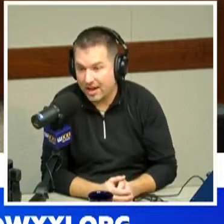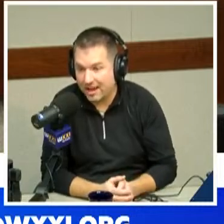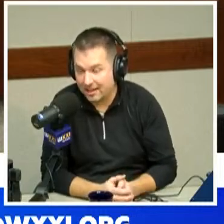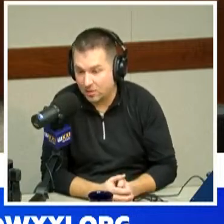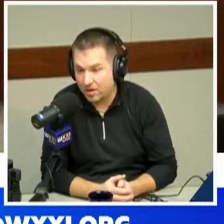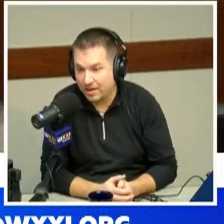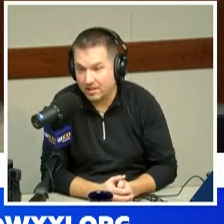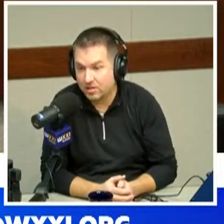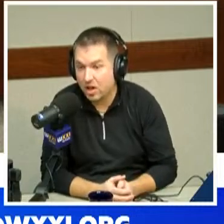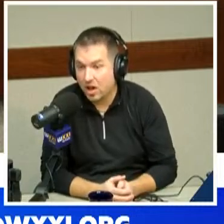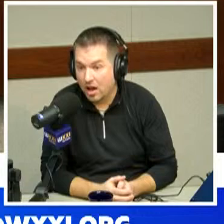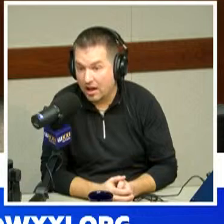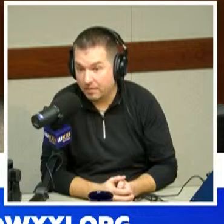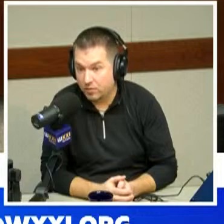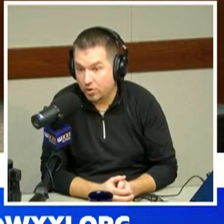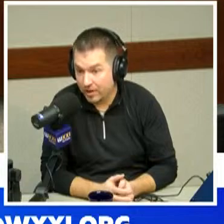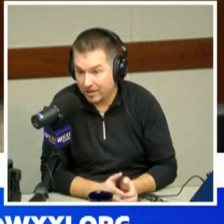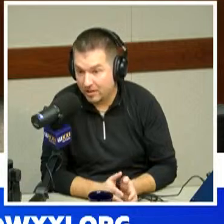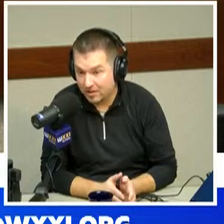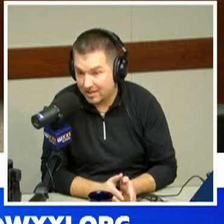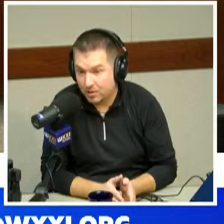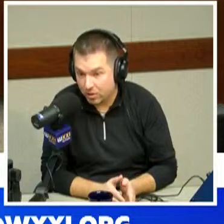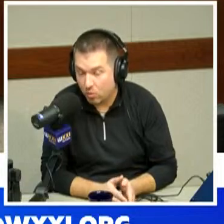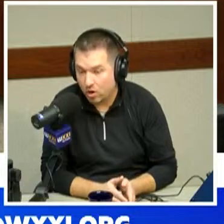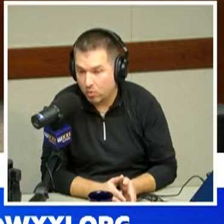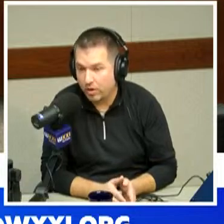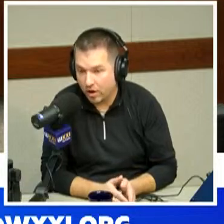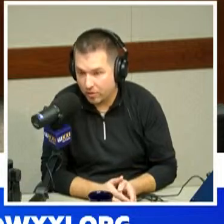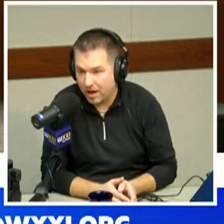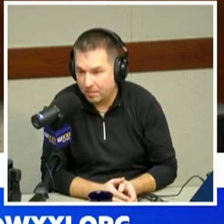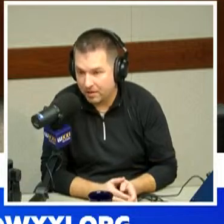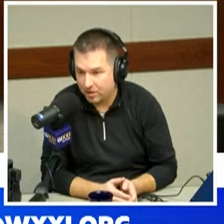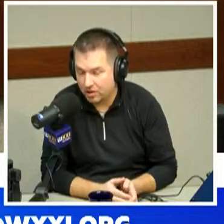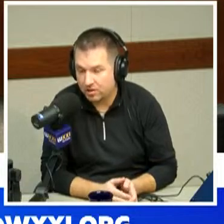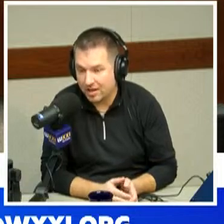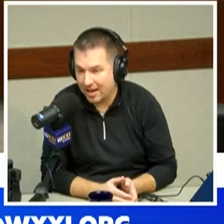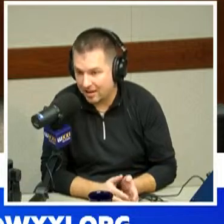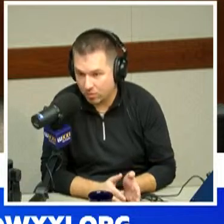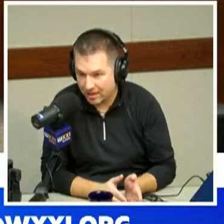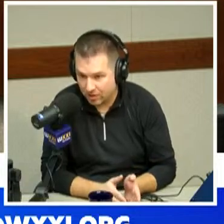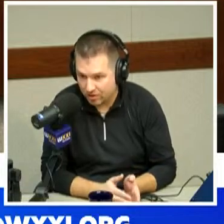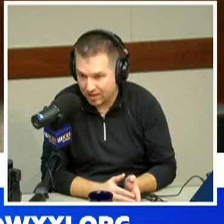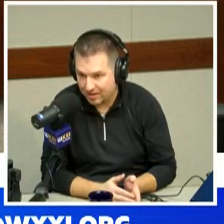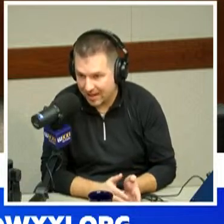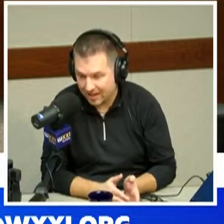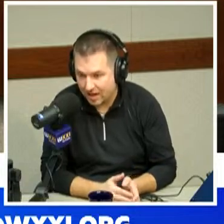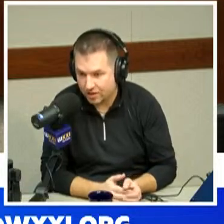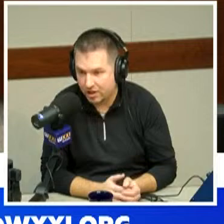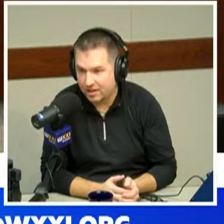had experience um doing similar work with other populations and was interested in technology and